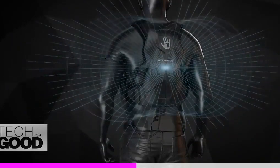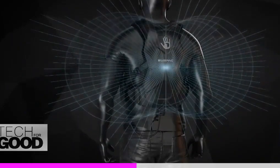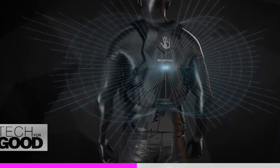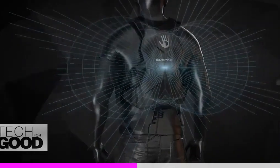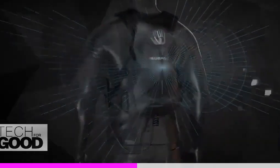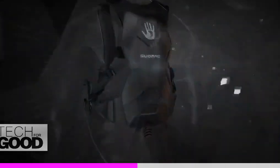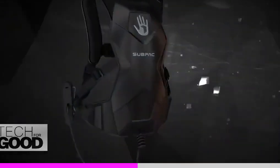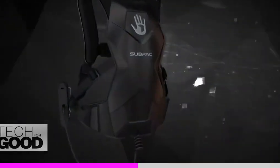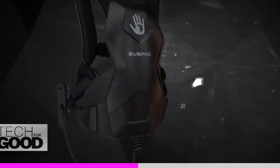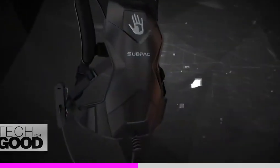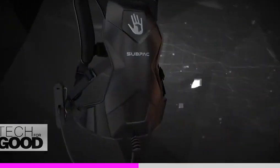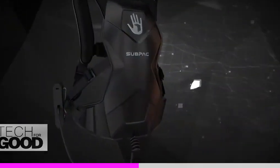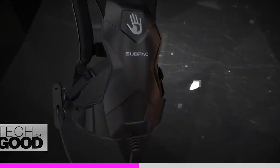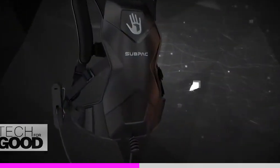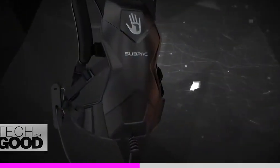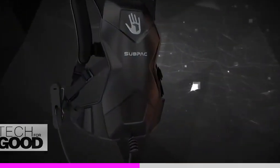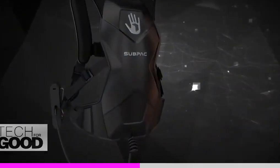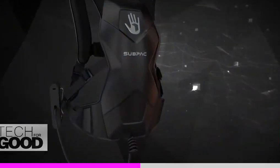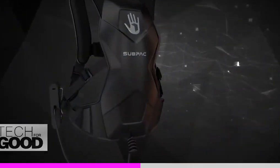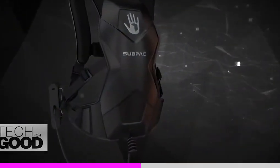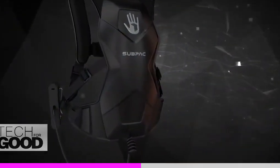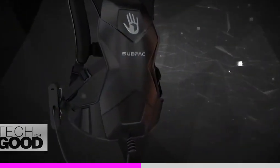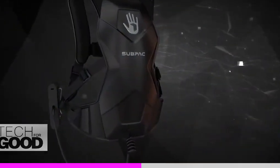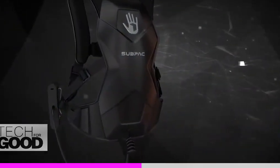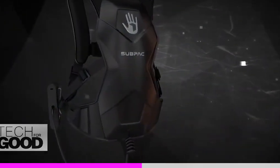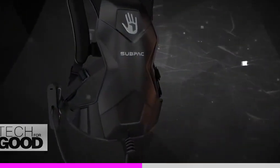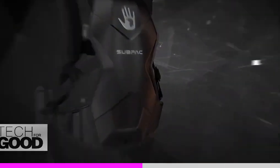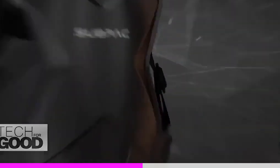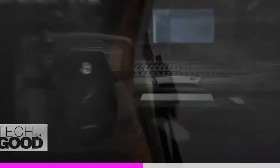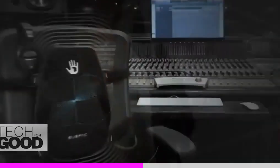bones. This immersive experience is available to deaf users